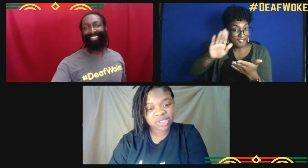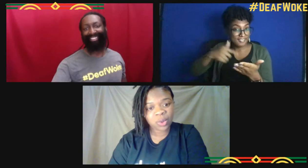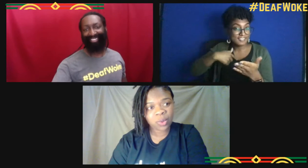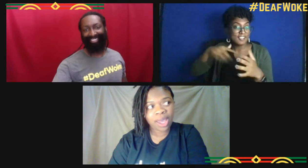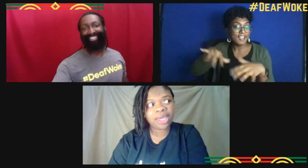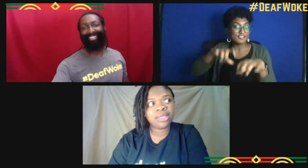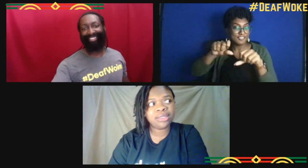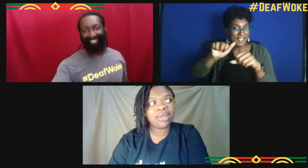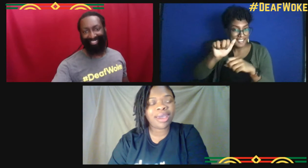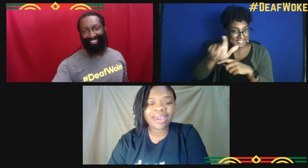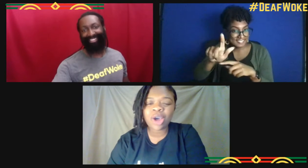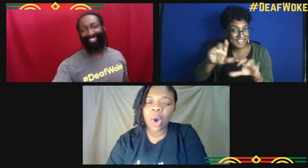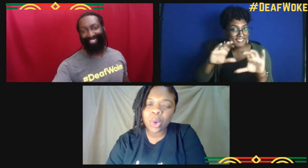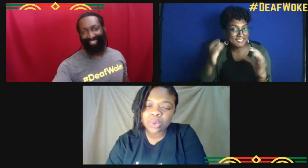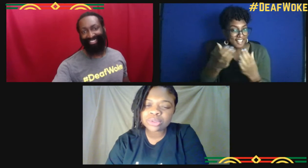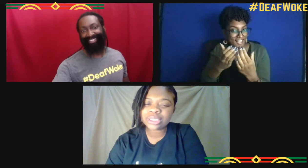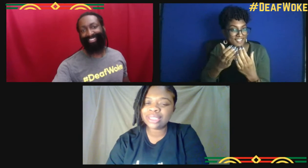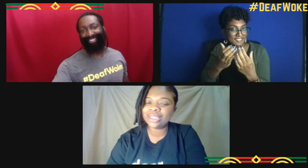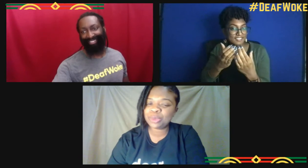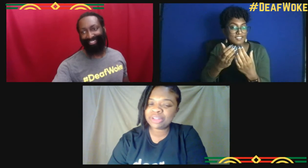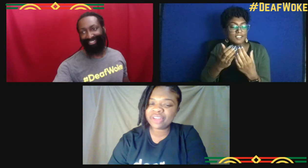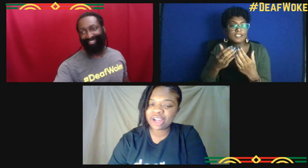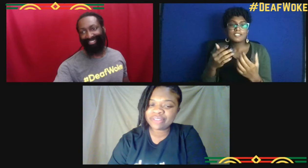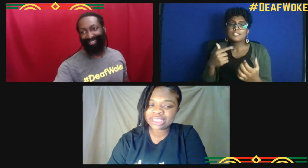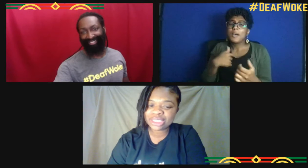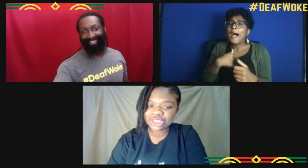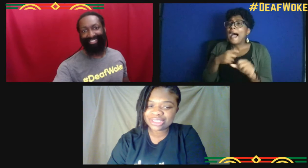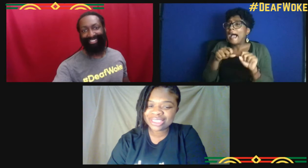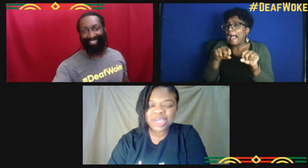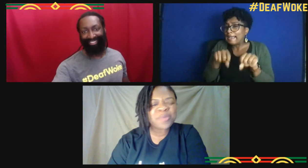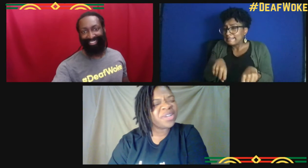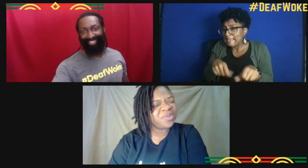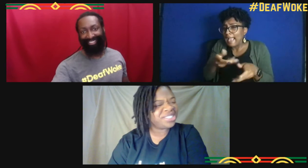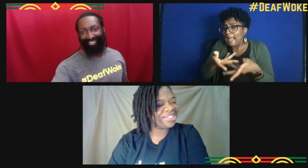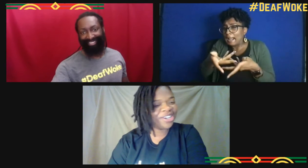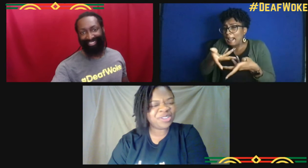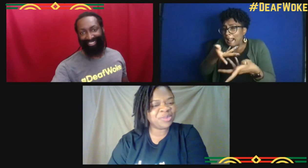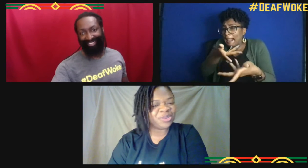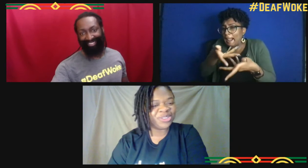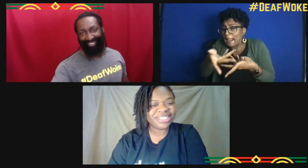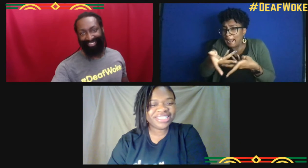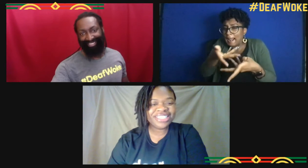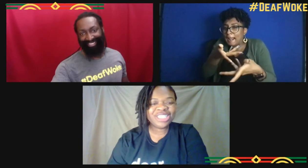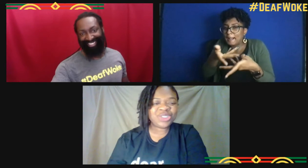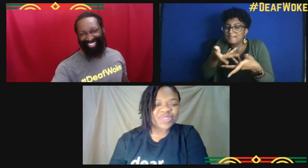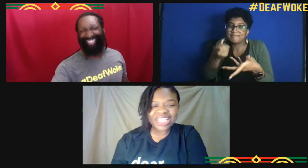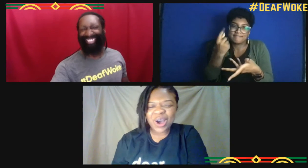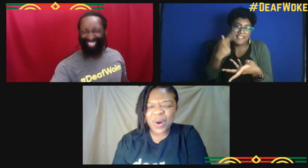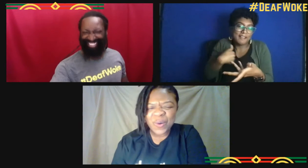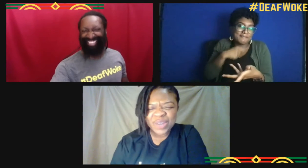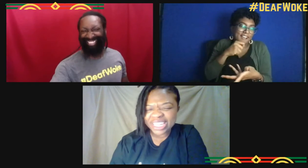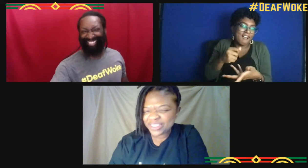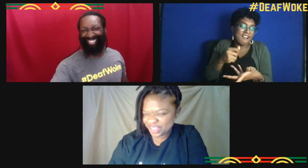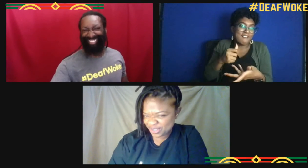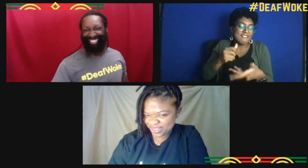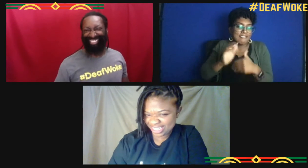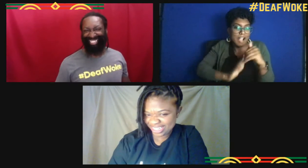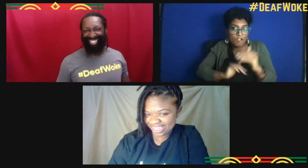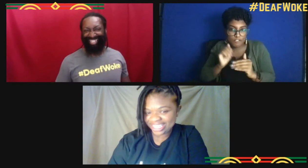And I can hold a little bit of a conversation but I wasn't comfortable doing a whole interview